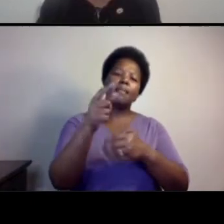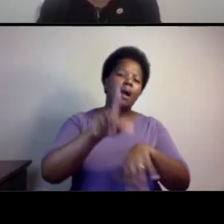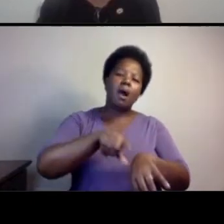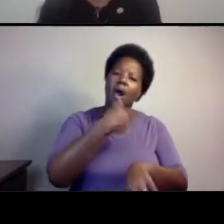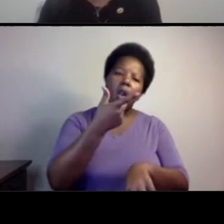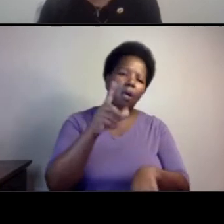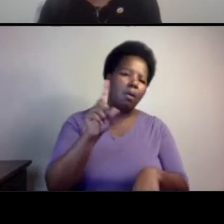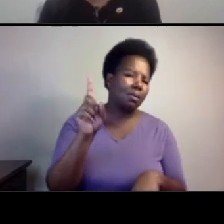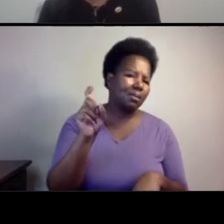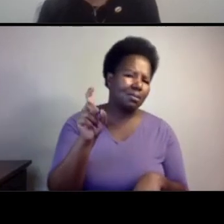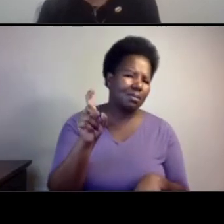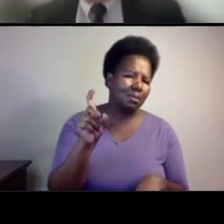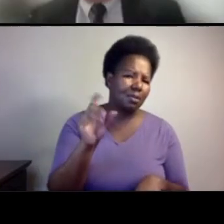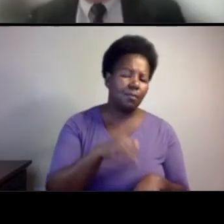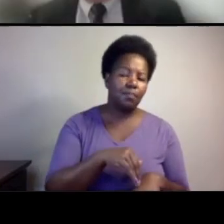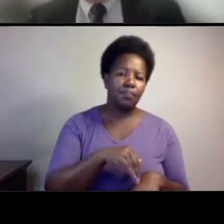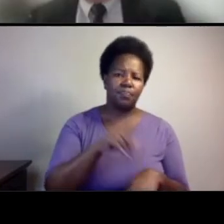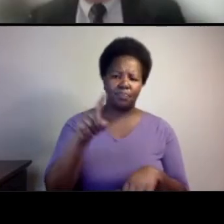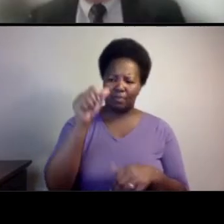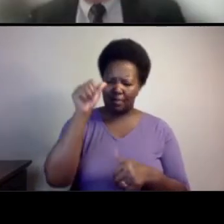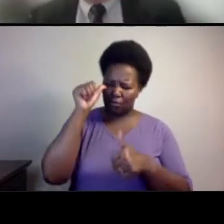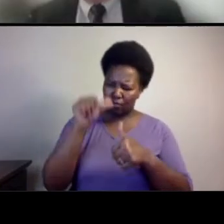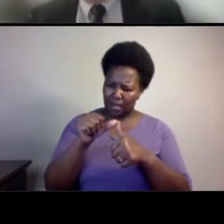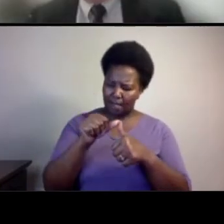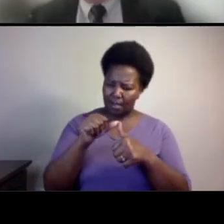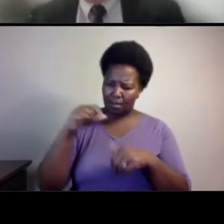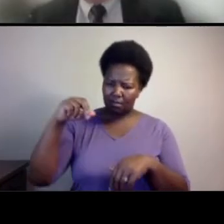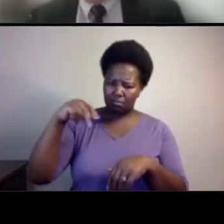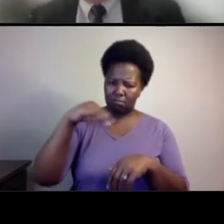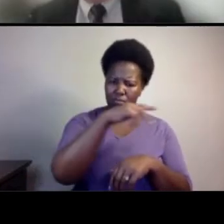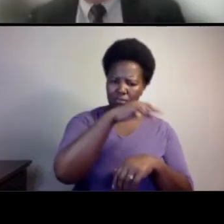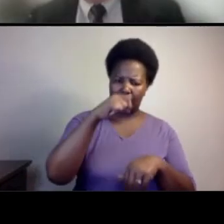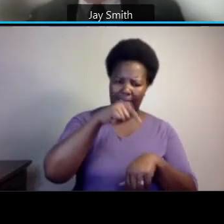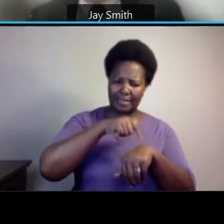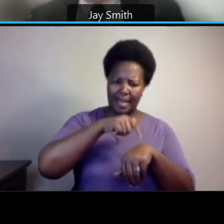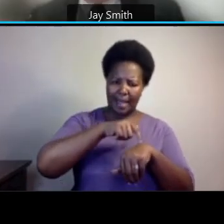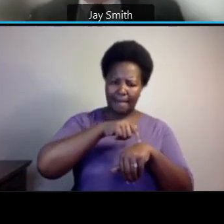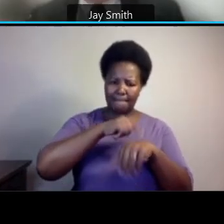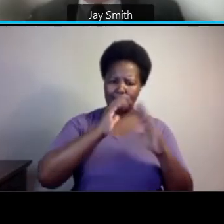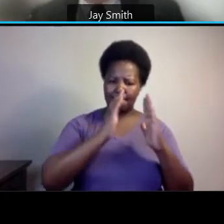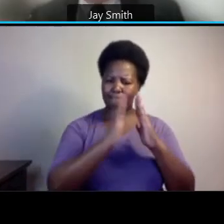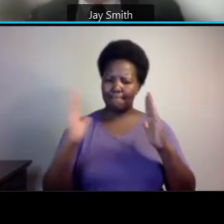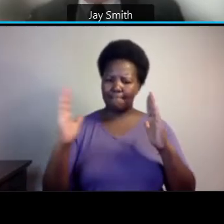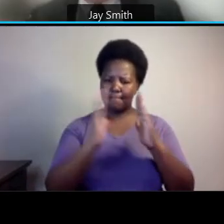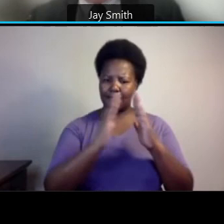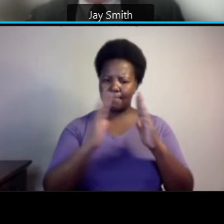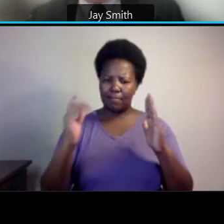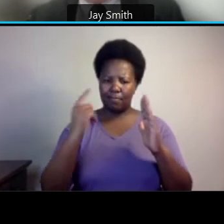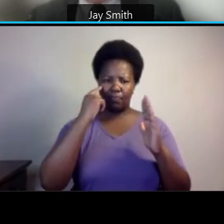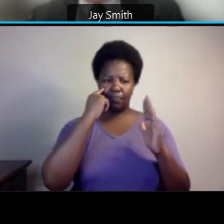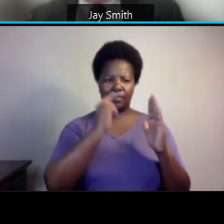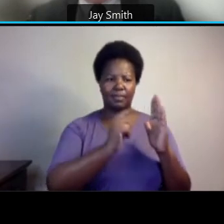uh nick do you remember the crossing interval time i i think it's it's three you get three feet per